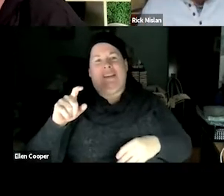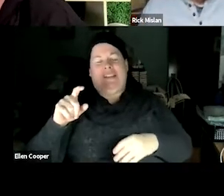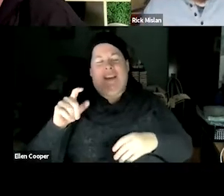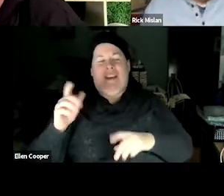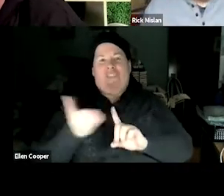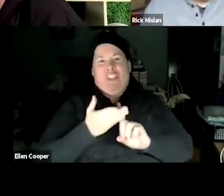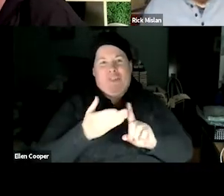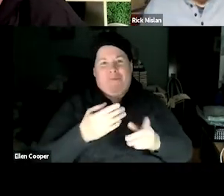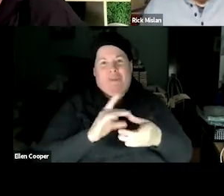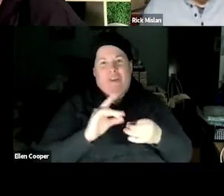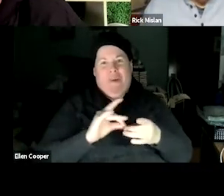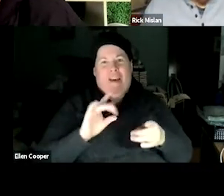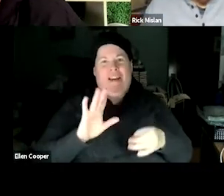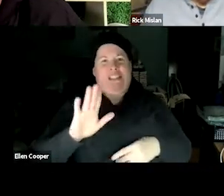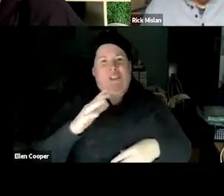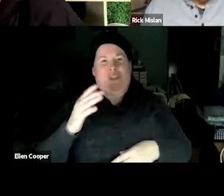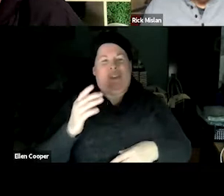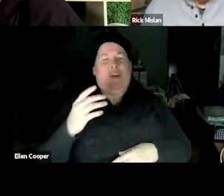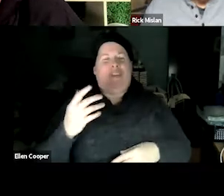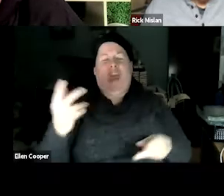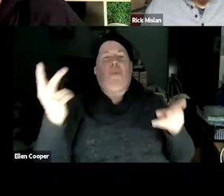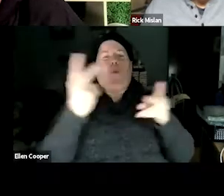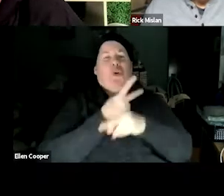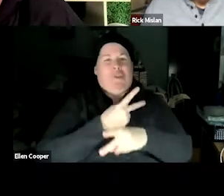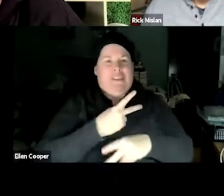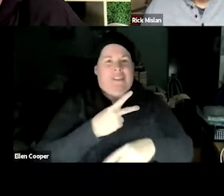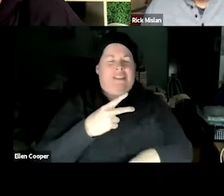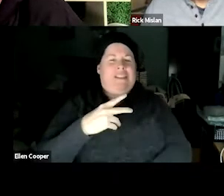CalebBarlow: You know if any of you have never been to Defcon wants to get a coven